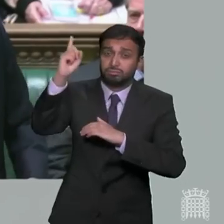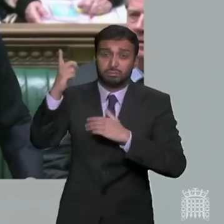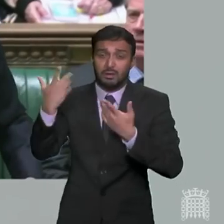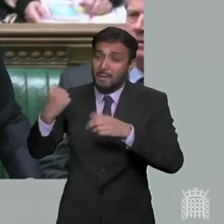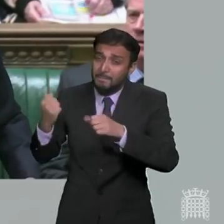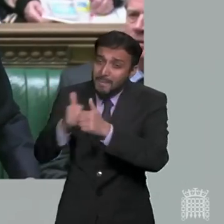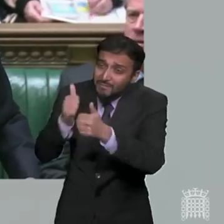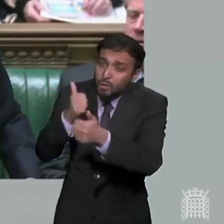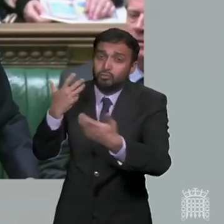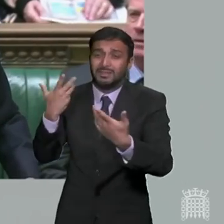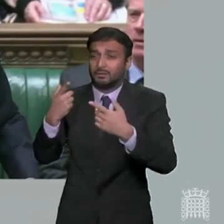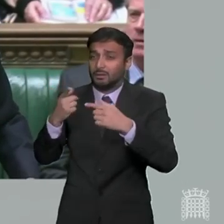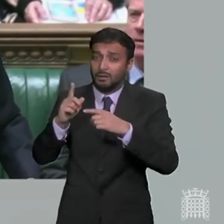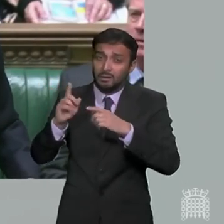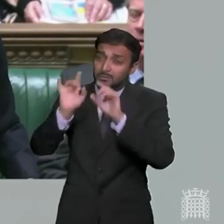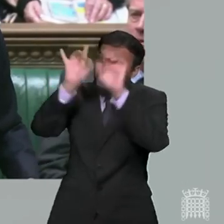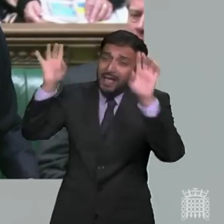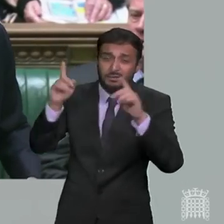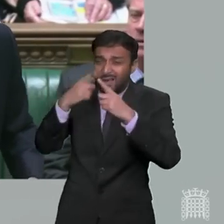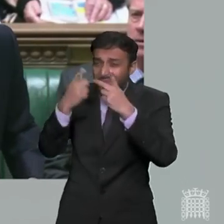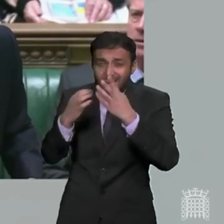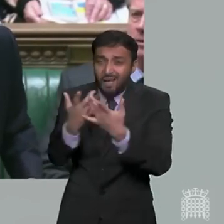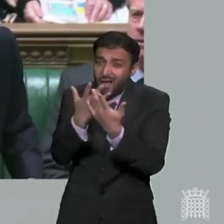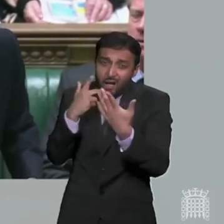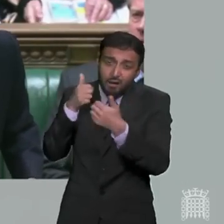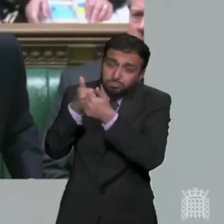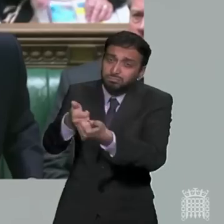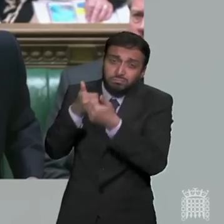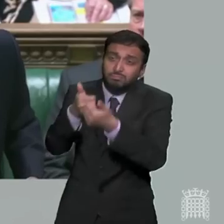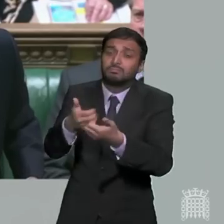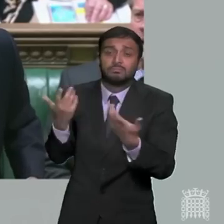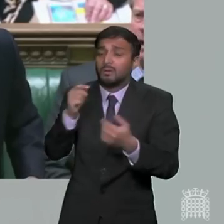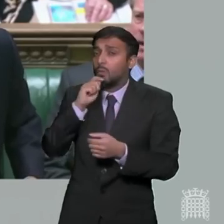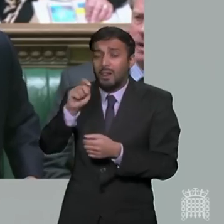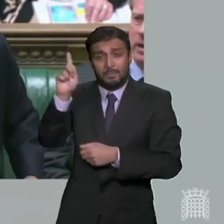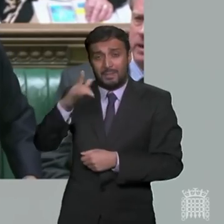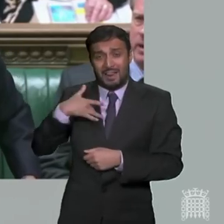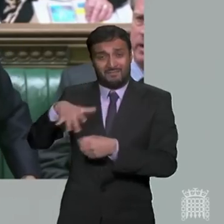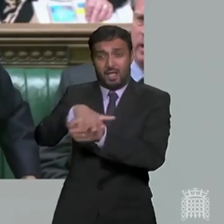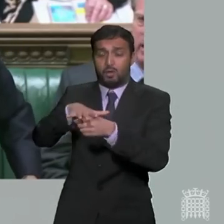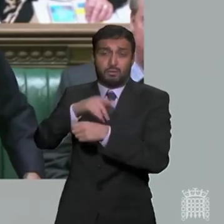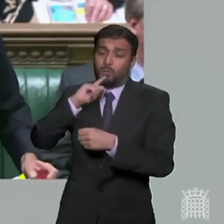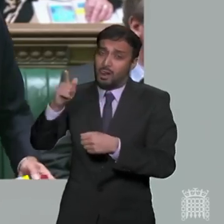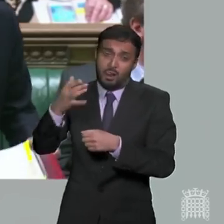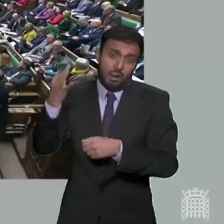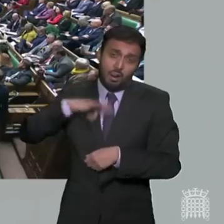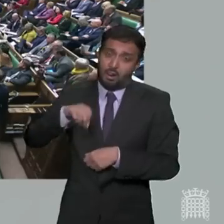Those are the types of activities that will bring tangible benefits to the people in the hon. Lady’s region, and that is the right focus for the Government.